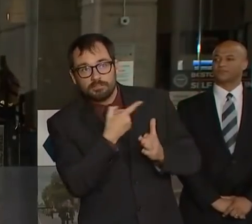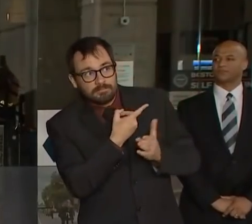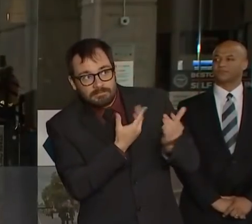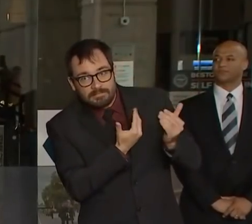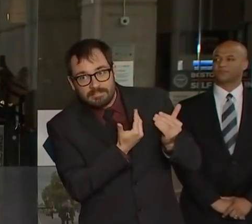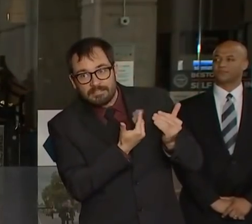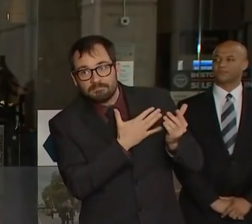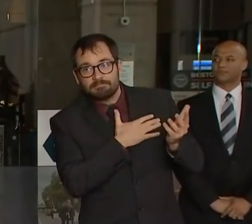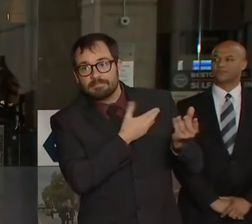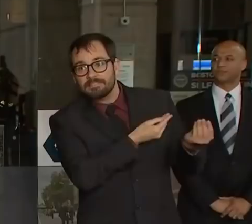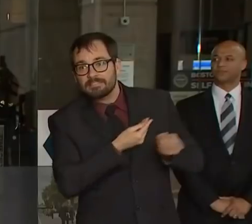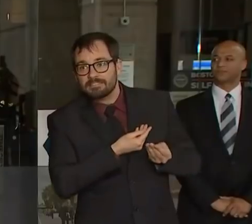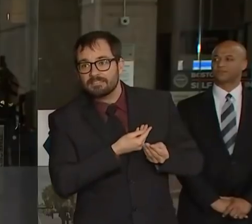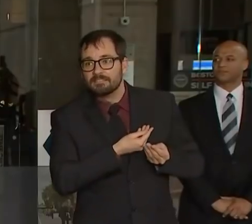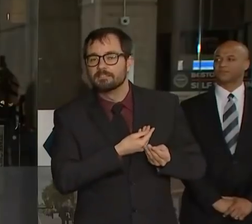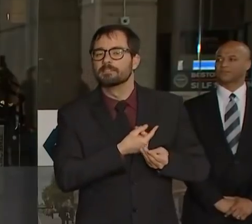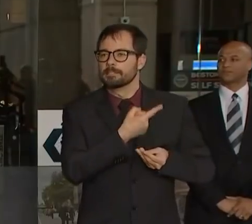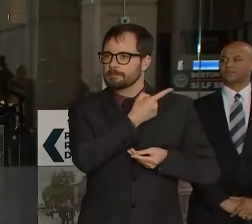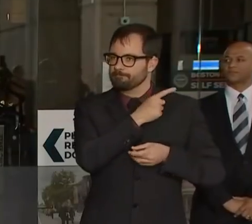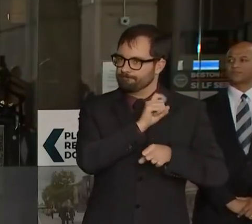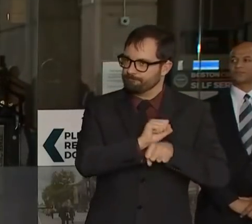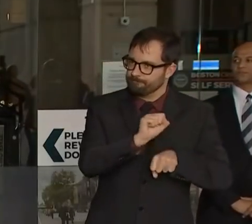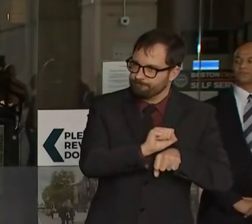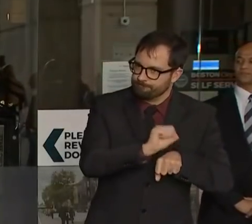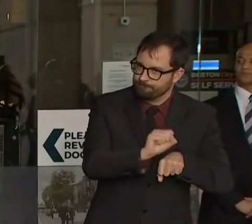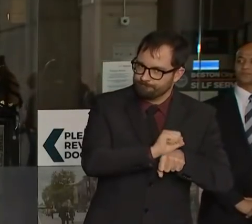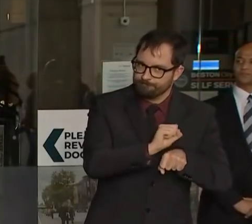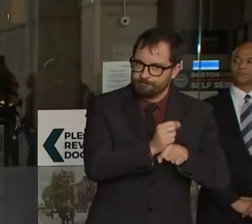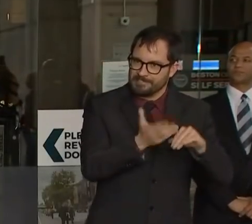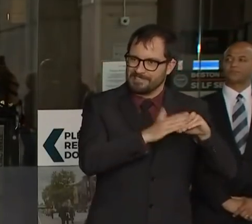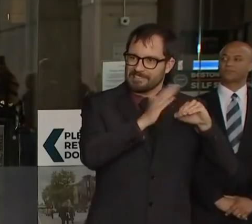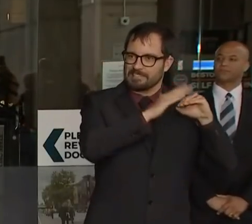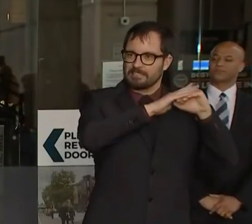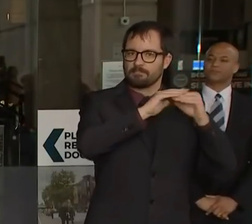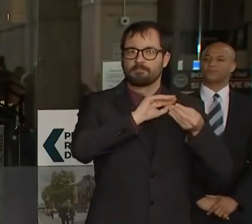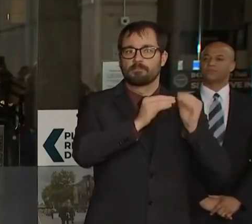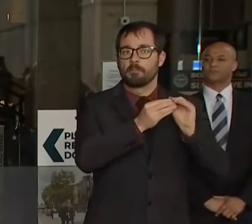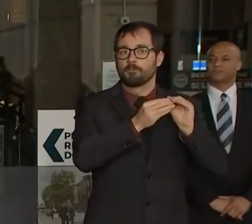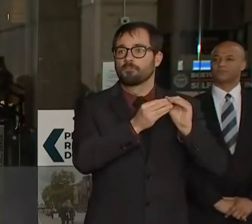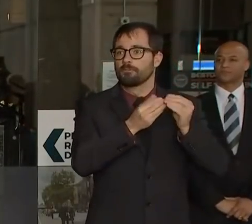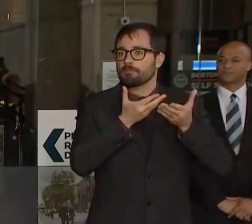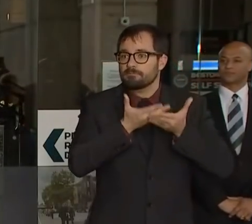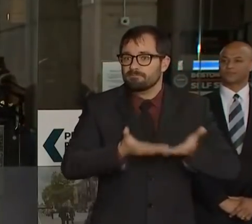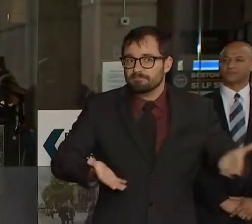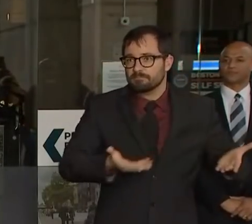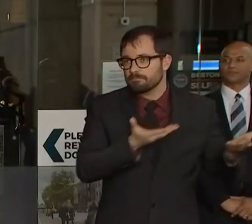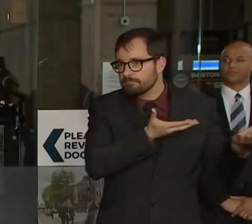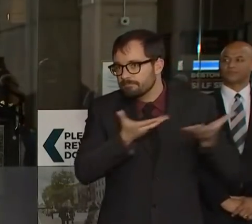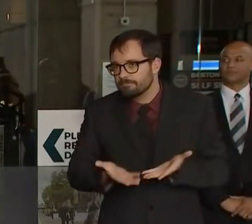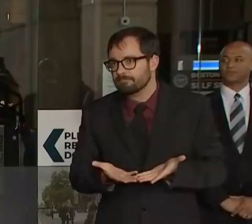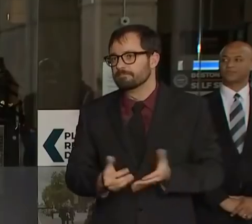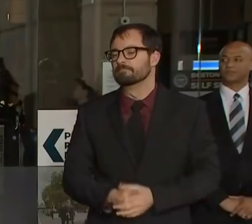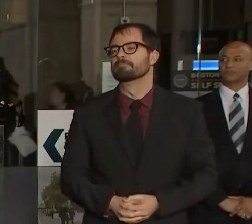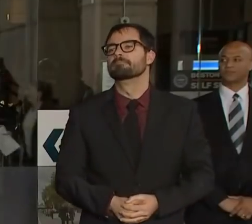WASHINGTON D.C. TRYING TO GET SUPPLIES FROM WASHINGTON D.C. HE IS WORKING WITH ALL OF THE FOLKS THROUGHOUT THE